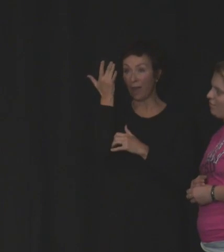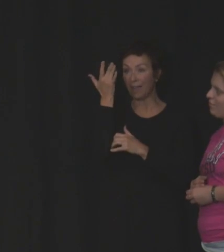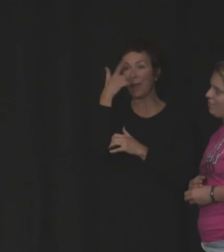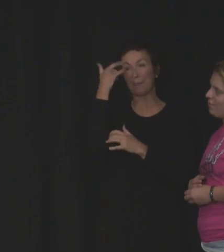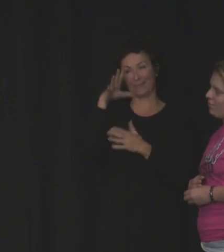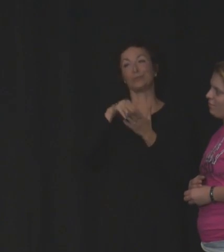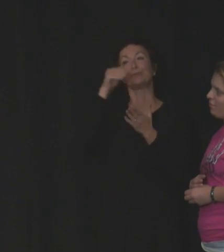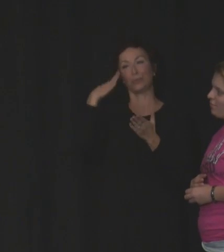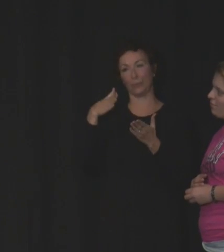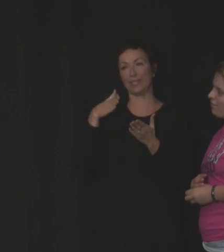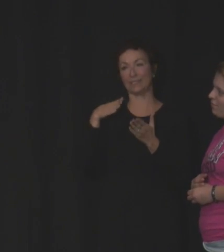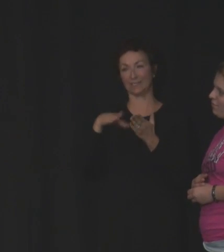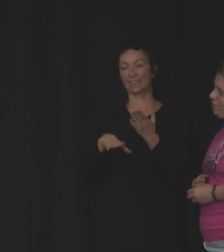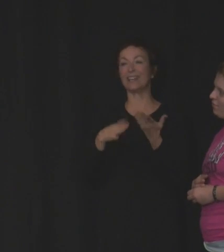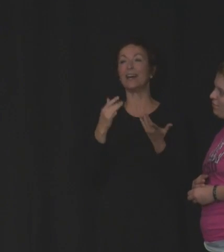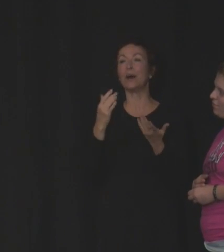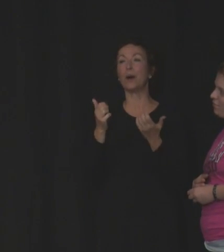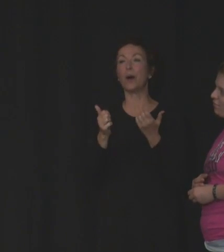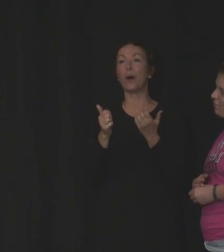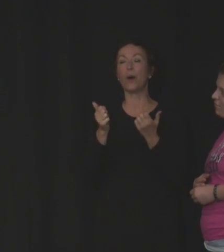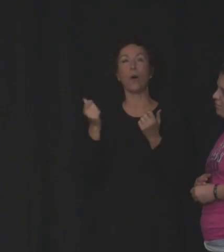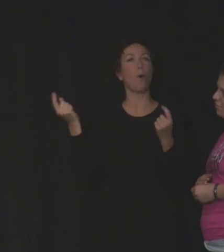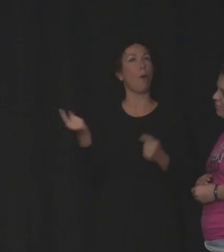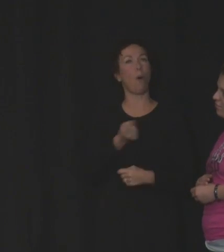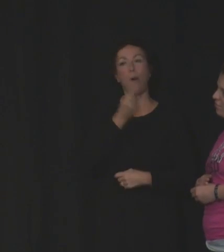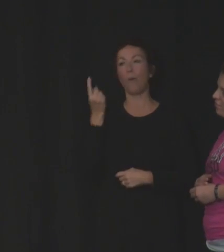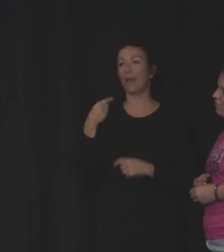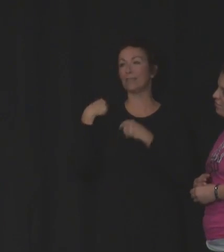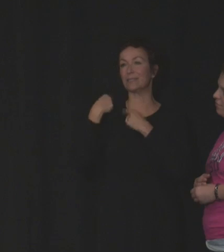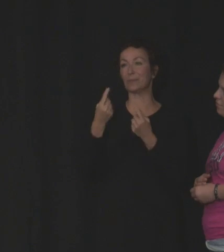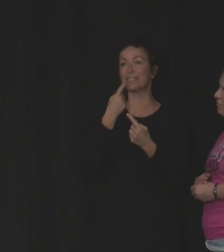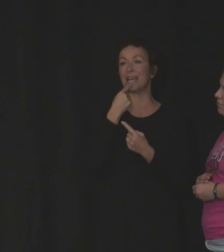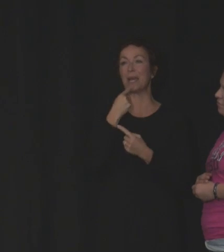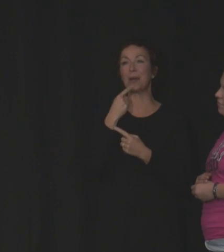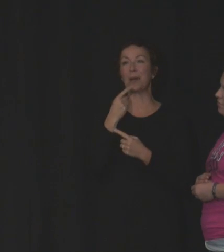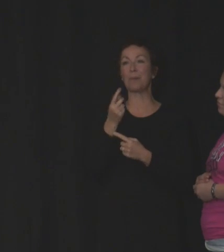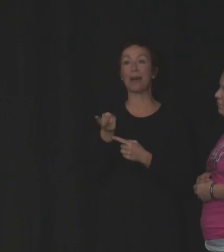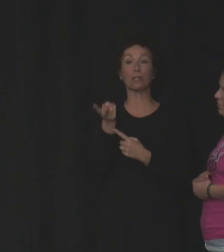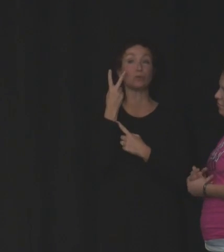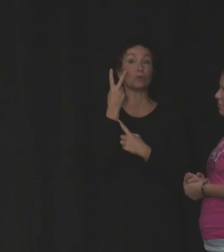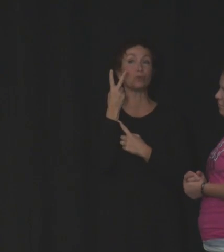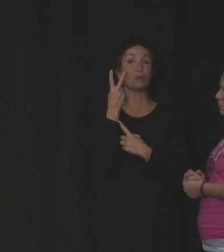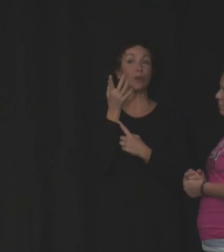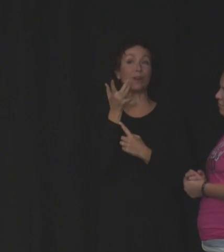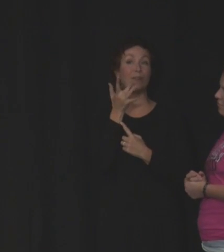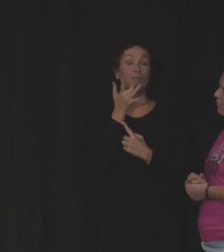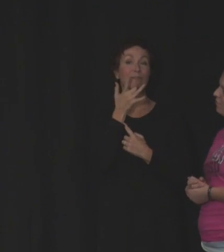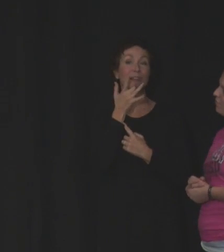I, I always would say my two favorite days at Gallaudet